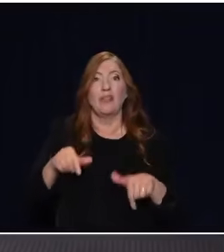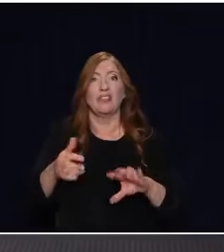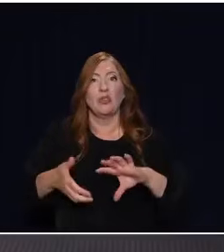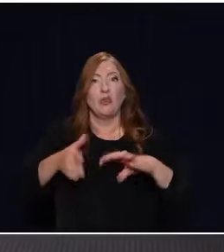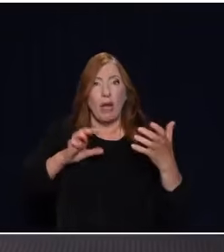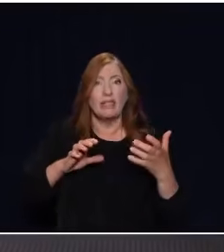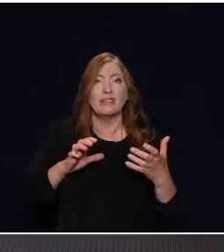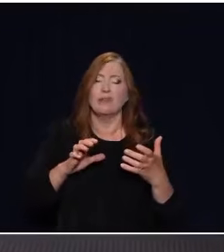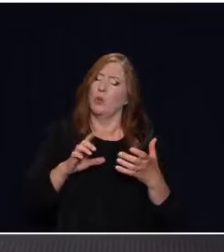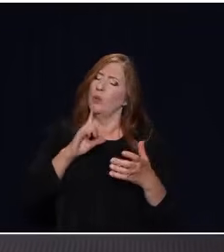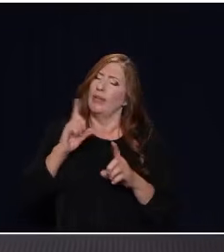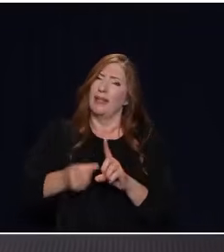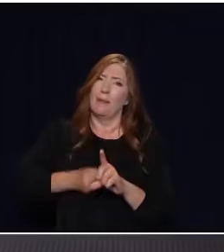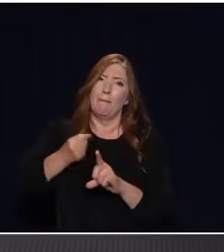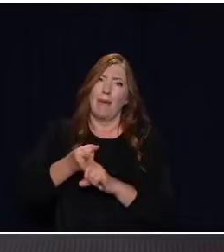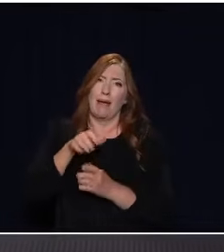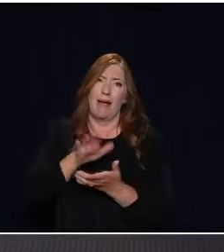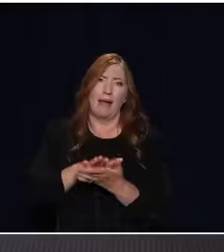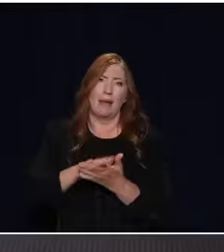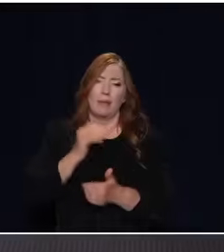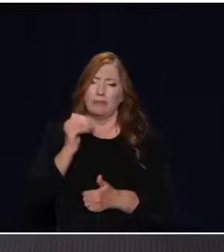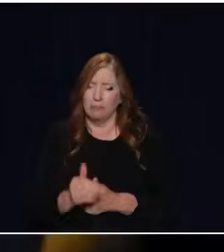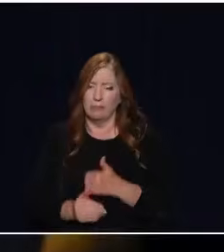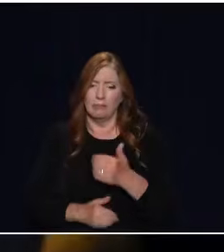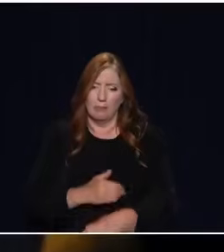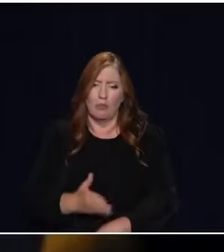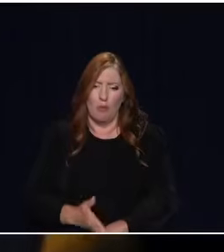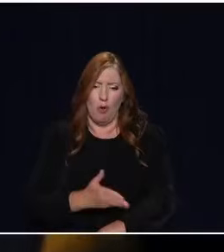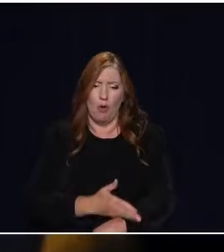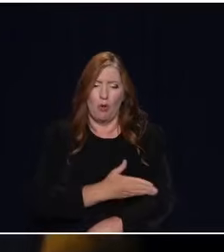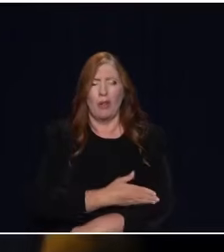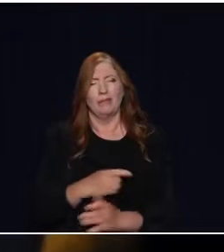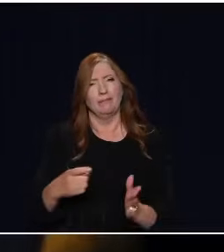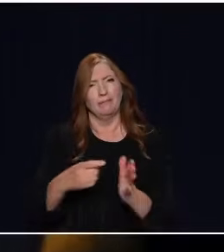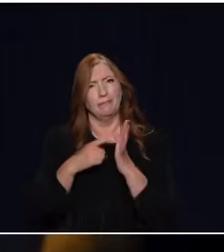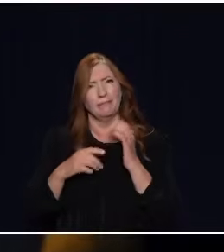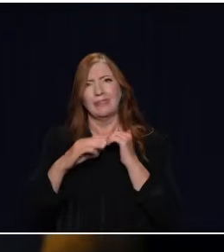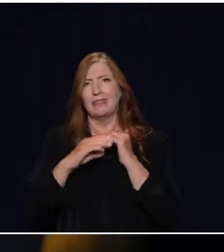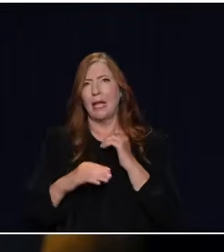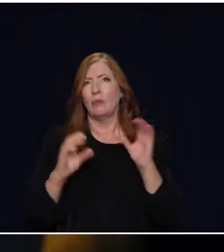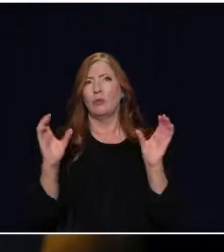BECAUSE IN THIS CRISIS MODE, IT IS DEFINITELY HAVING AN IMPACT